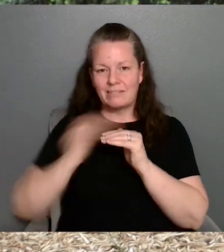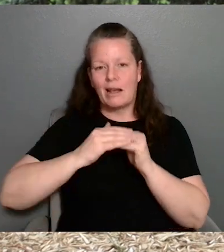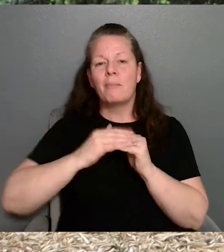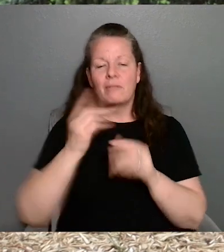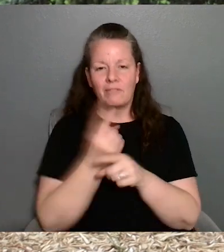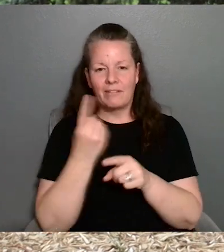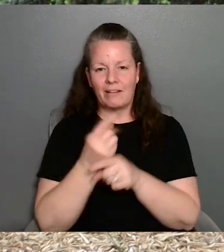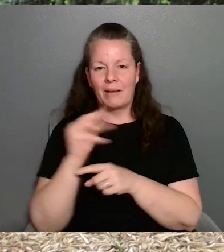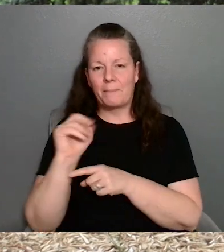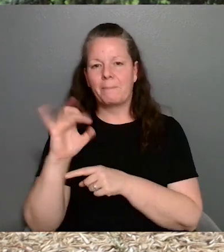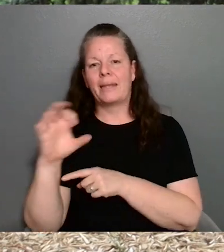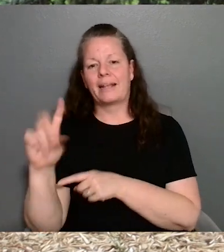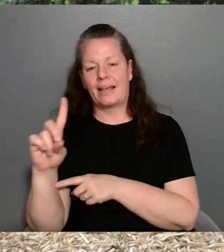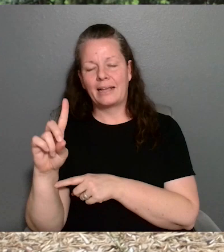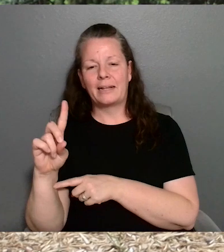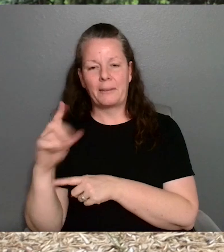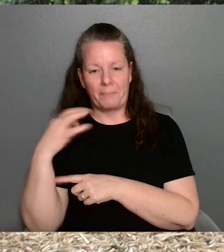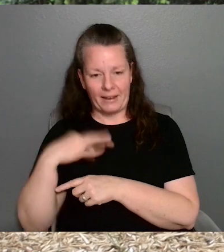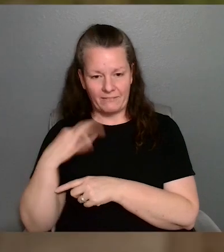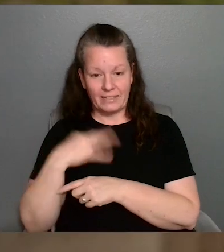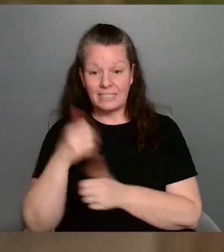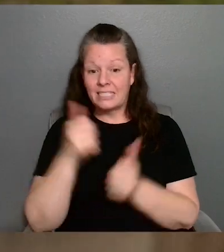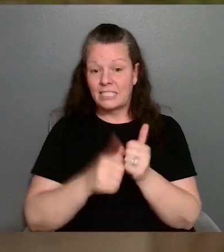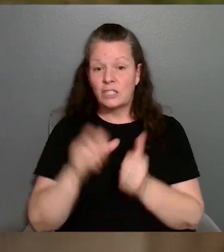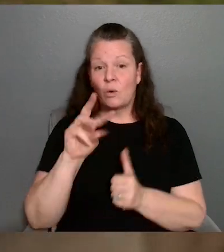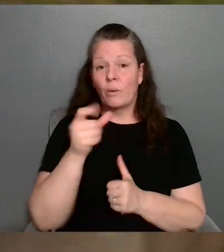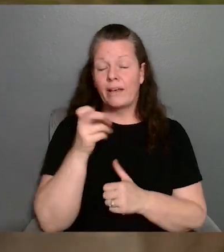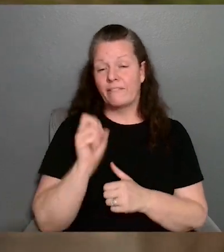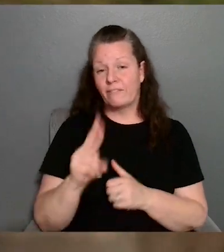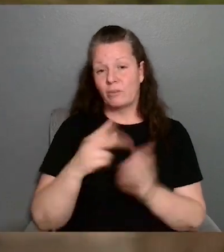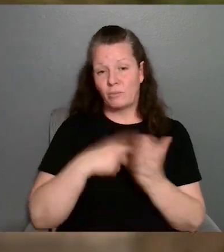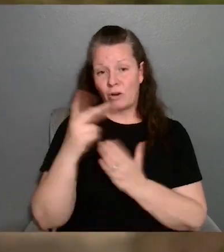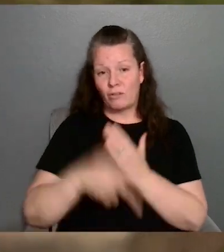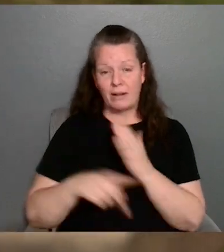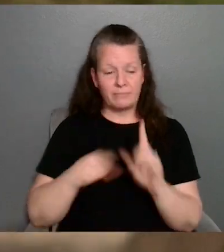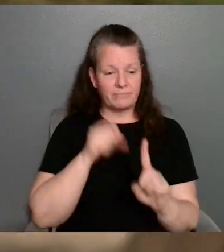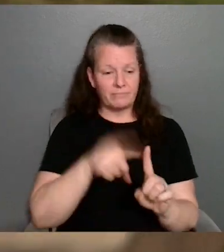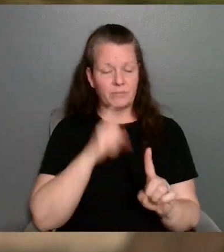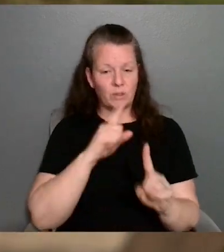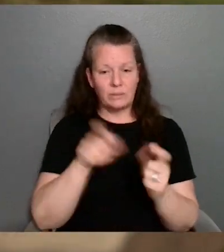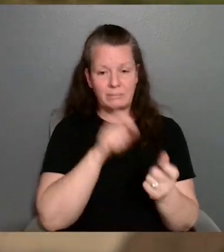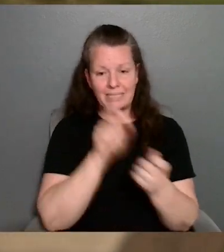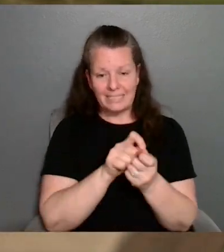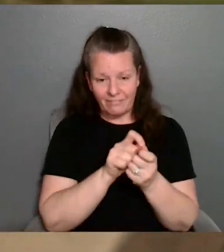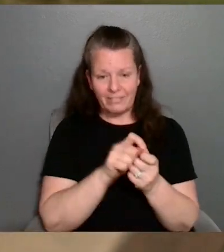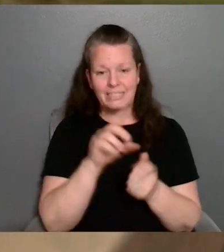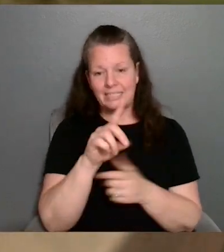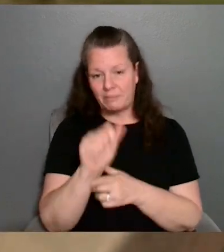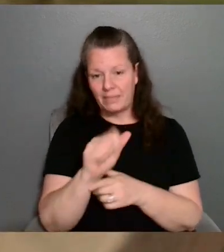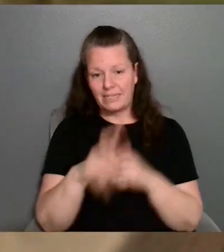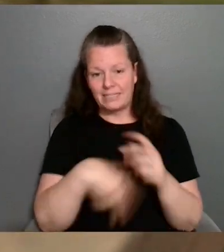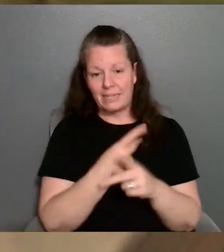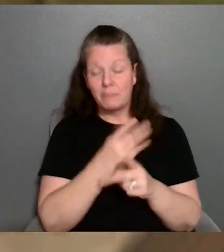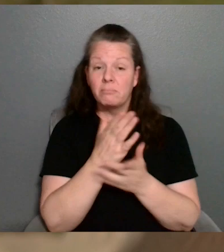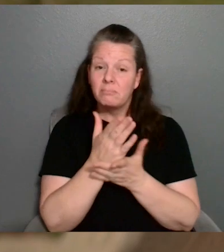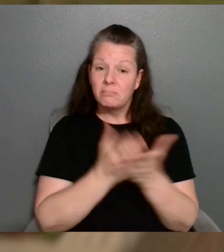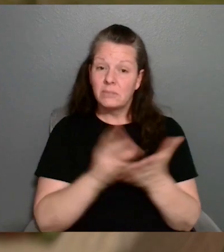on top of your regular Medicaid benefits. Each waiver program is targeted towards a specific disability type, and there are some waivers